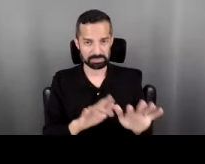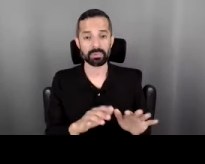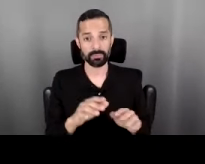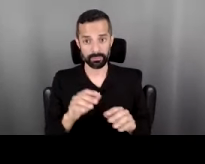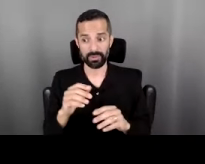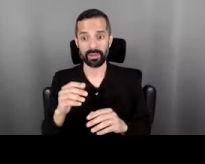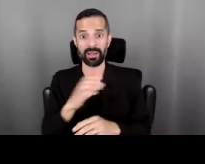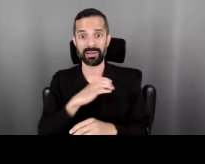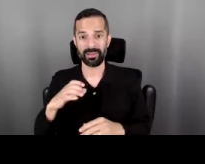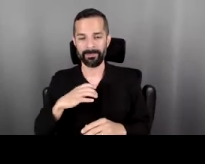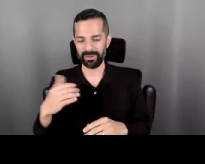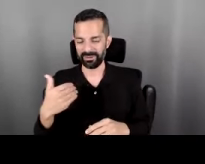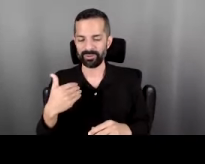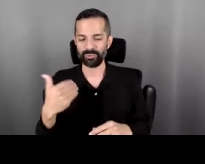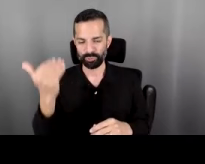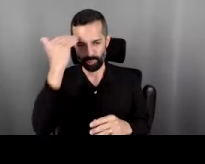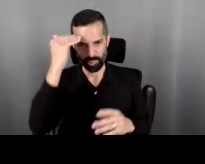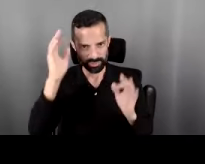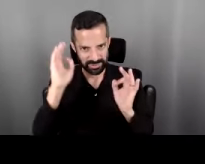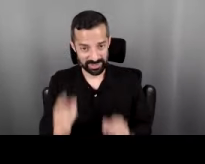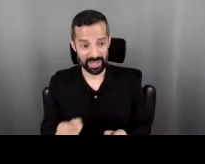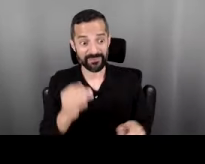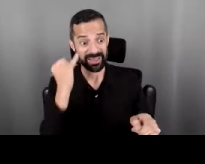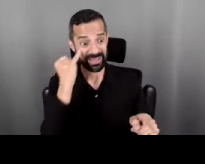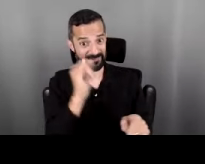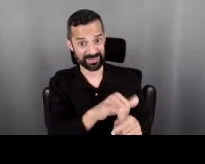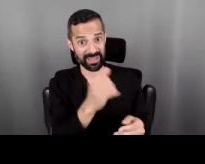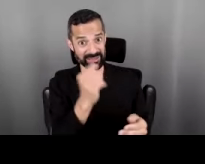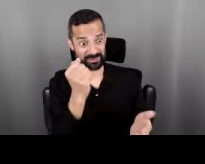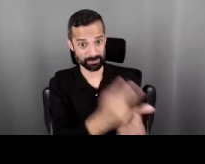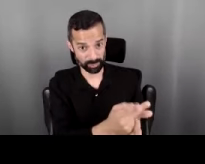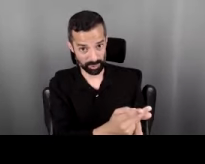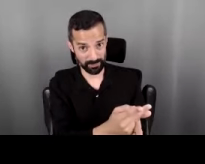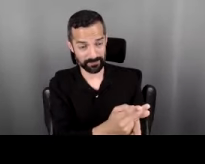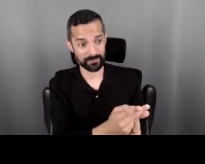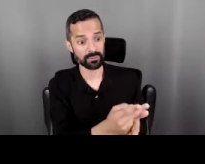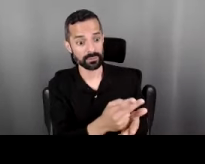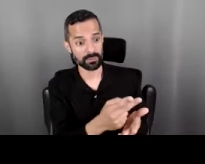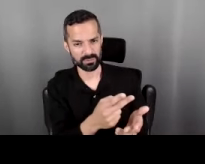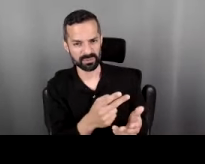that if approved, based off of what's been presented, it can go forward.